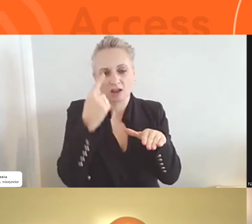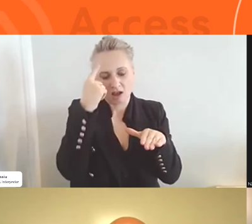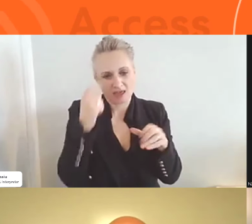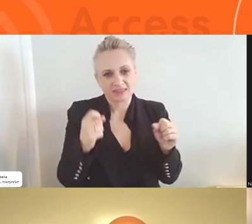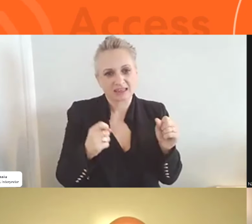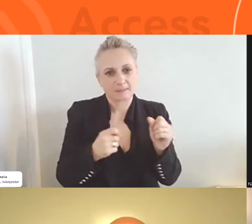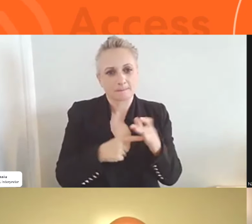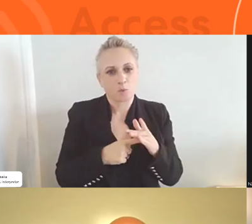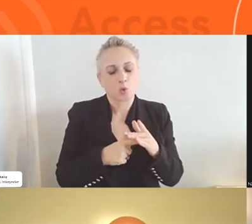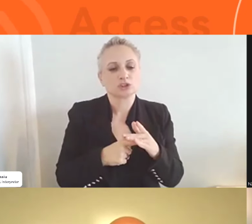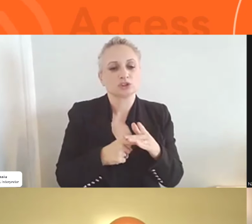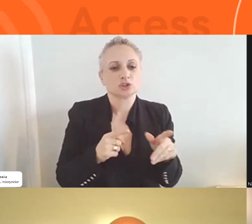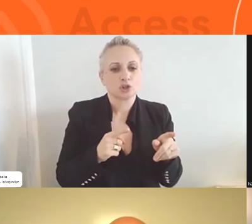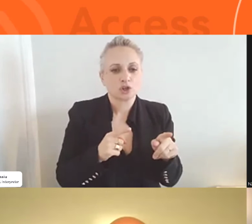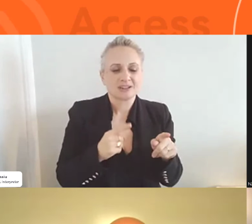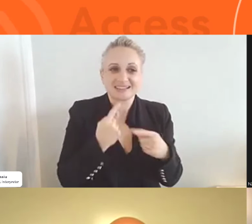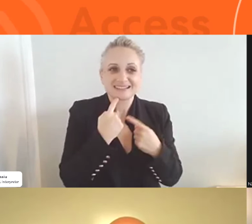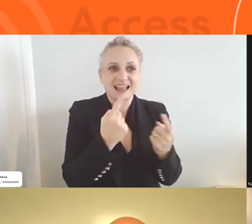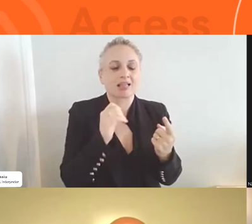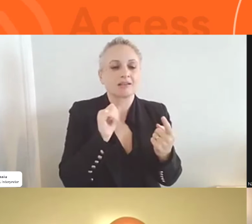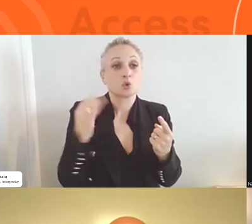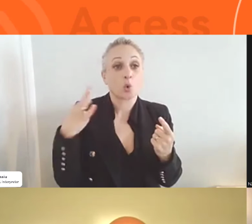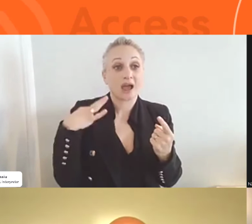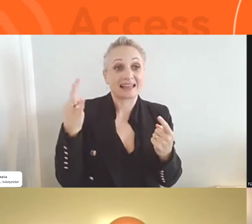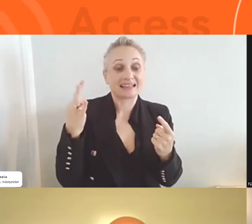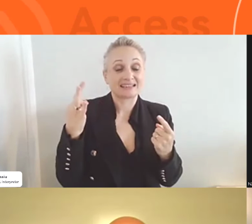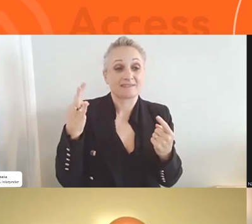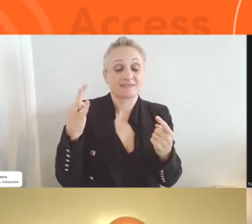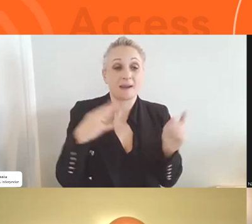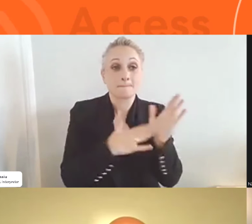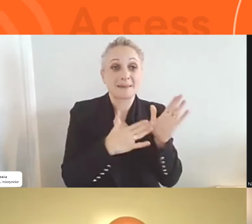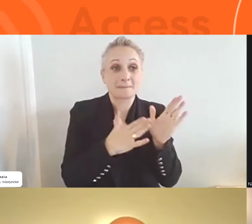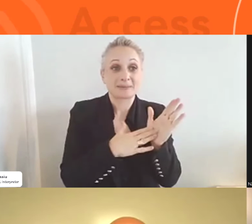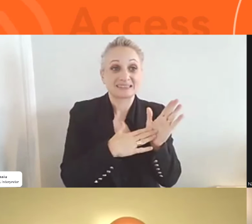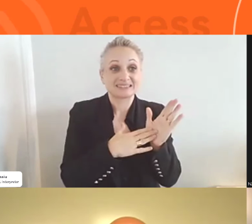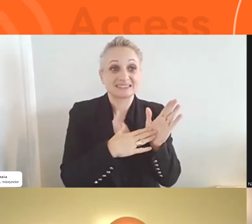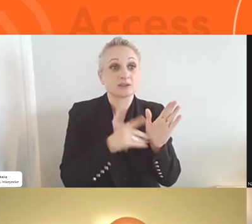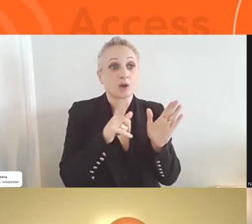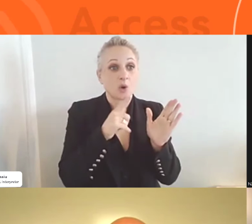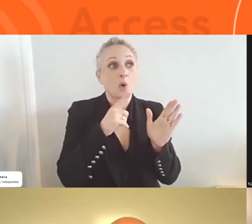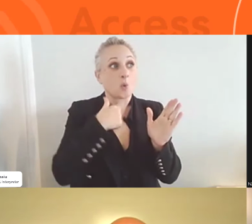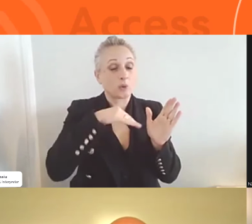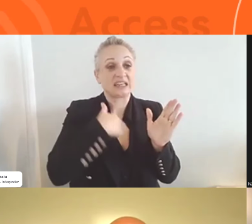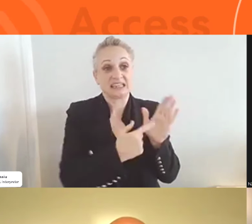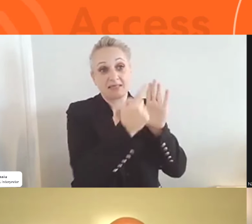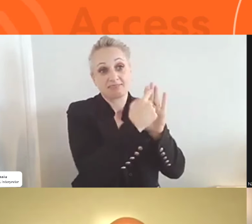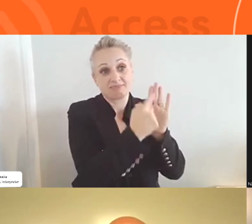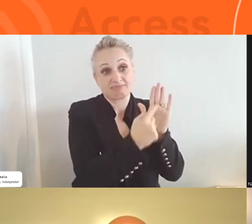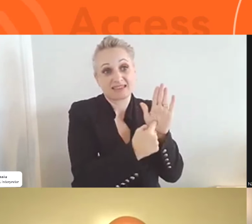members what it is that you need. Don't assume that somebody else is going to tell them. If you can see that there's a need for these